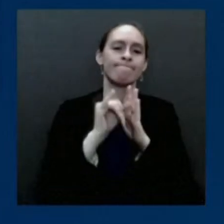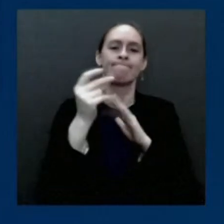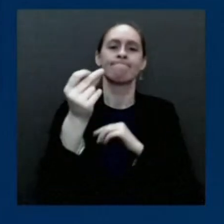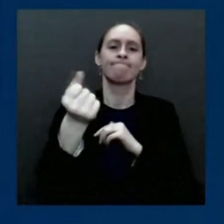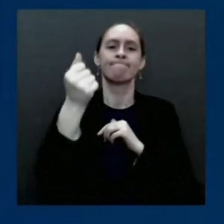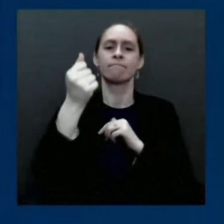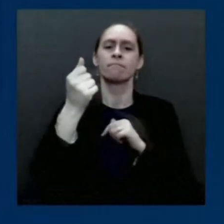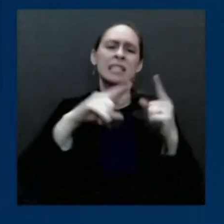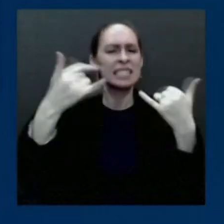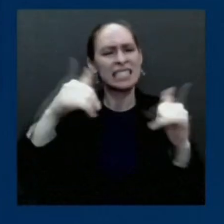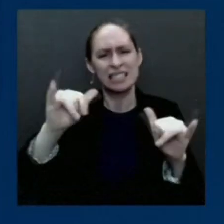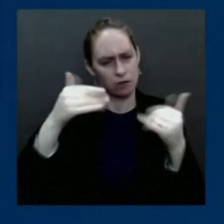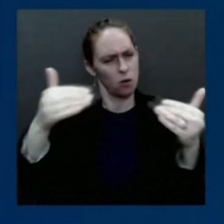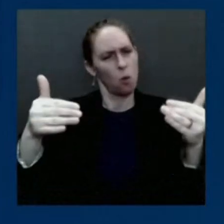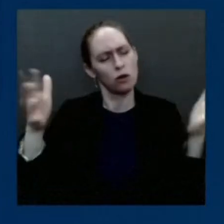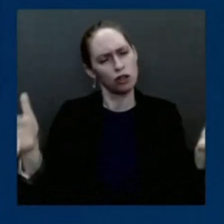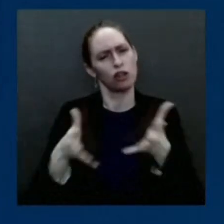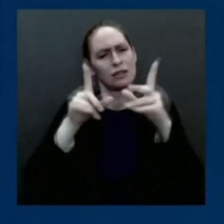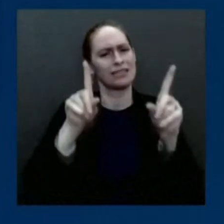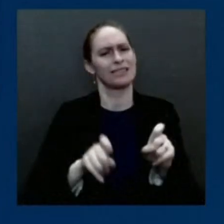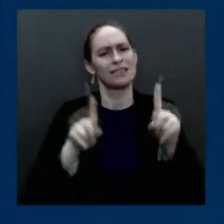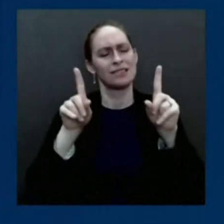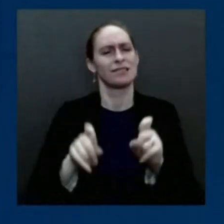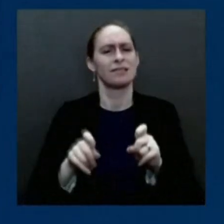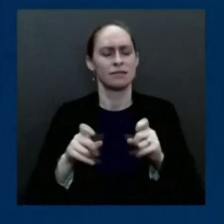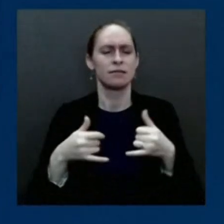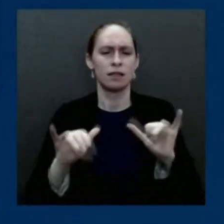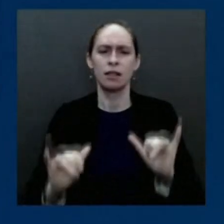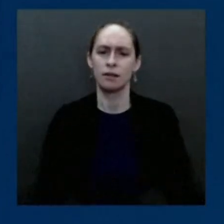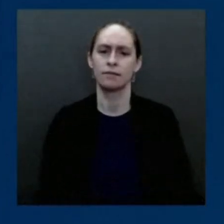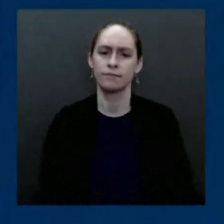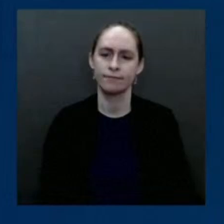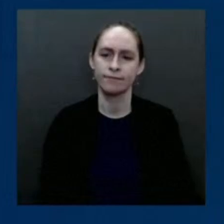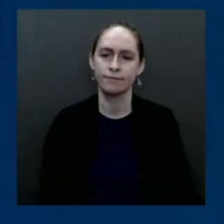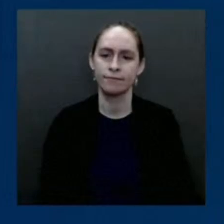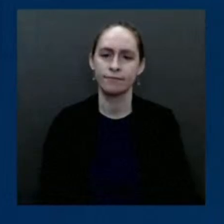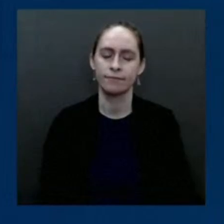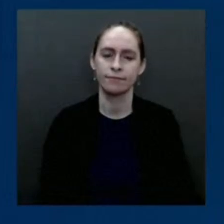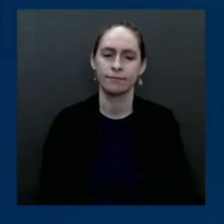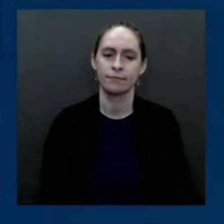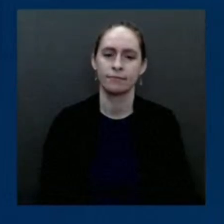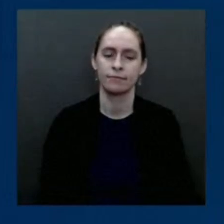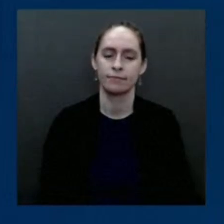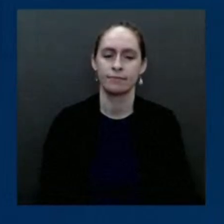BIT BUT THEY DID EMPHASIZE THERE STILL STILL IS AN